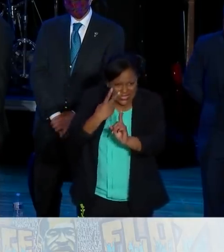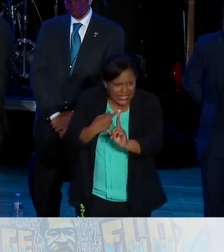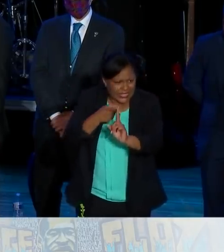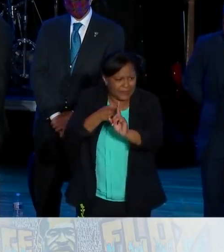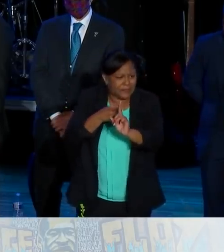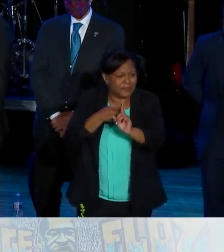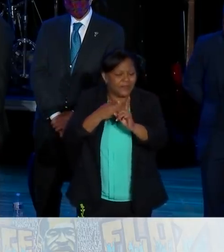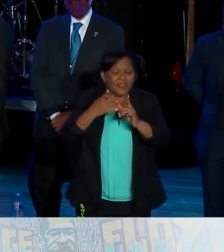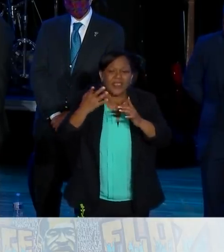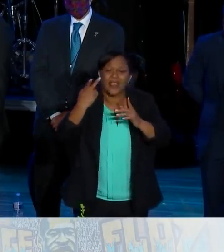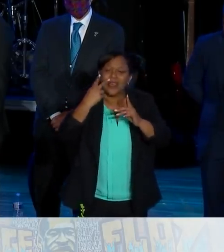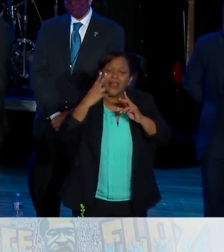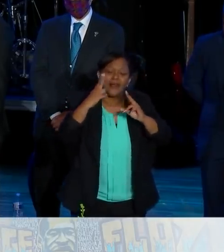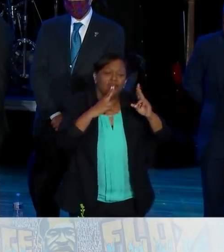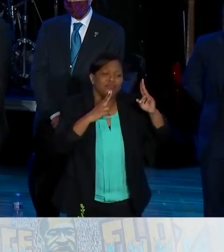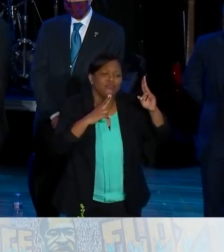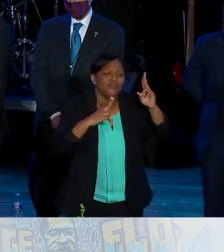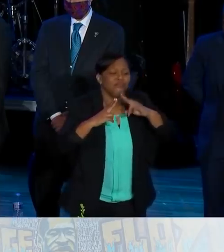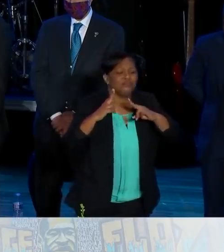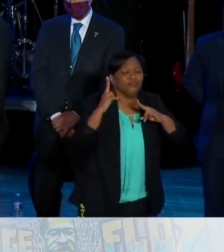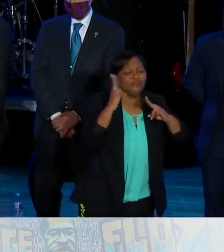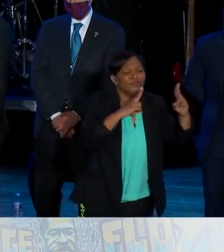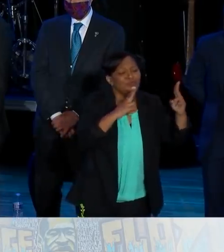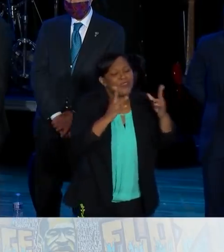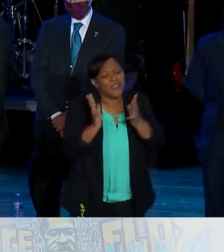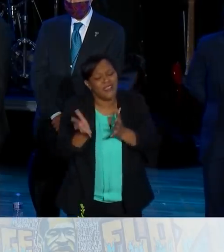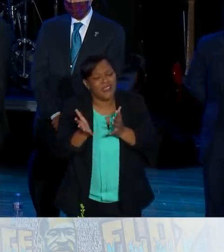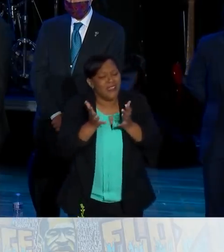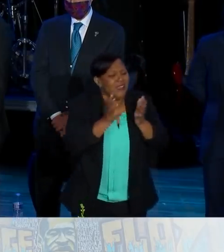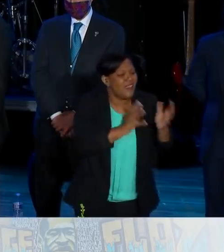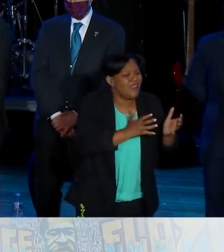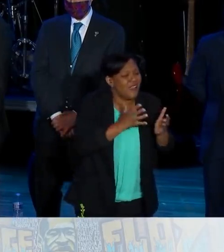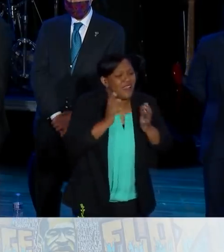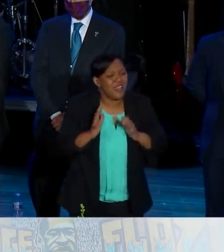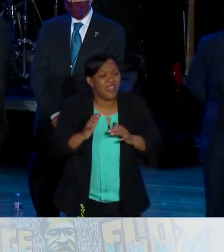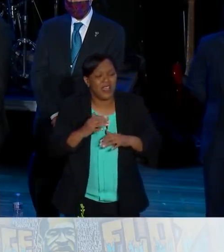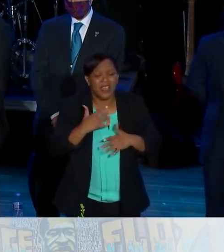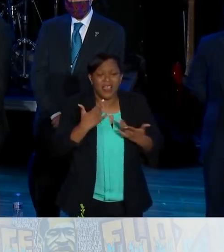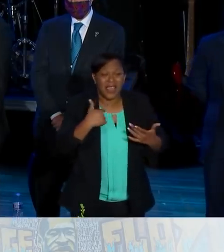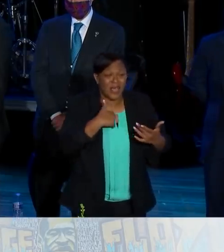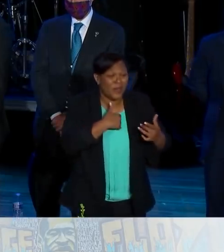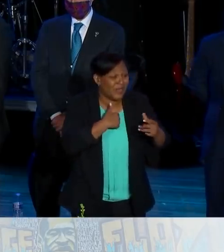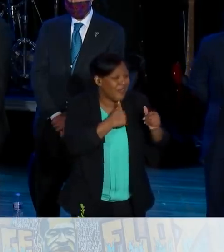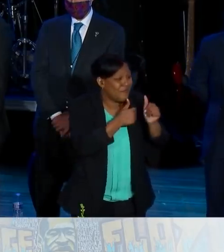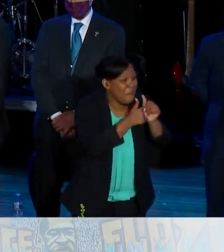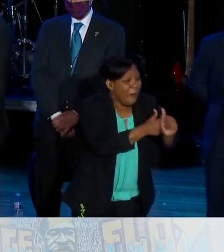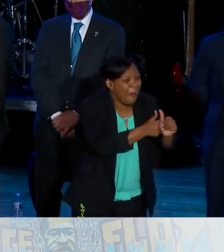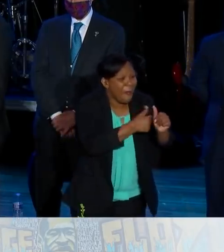CHILD, WHAT'S A BIG BROTHER. I DIDN'T SEE THE LITTLE STUFF THAT HE WAS THROWING ME. HE WAS DOING THE BEST HE CAN.